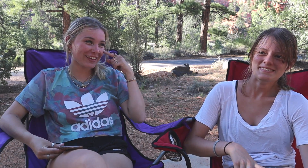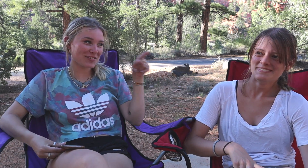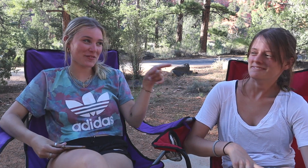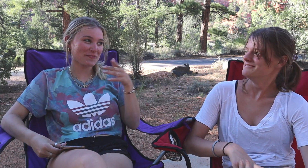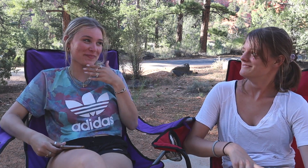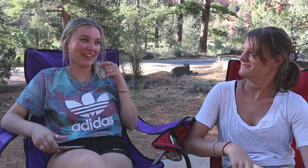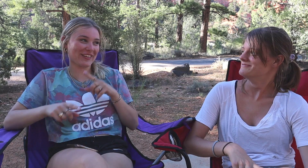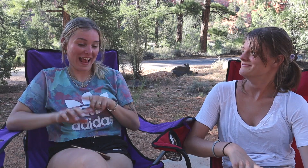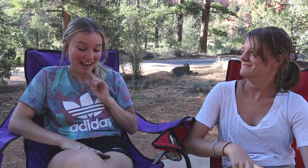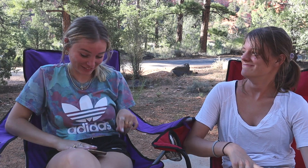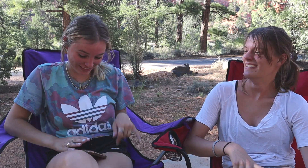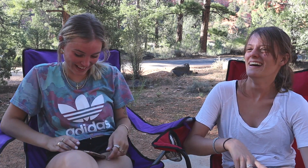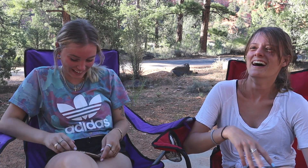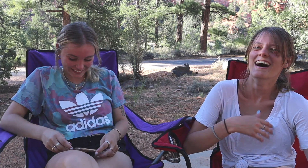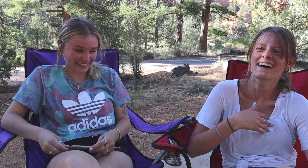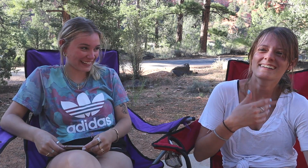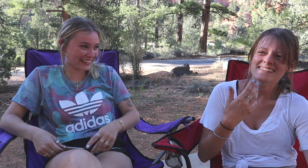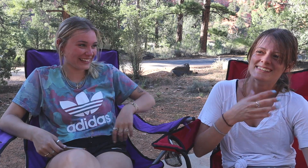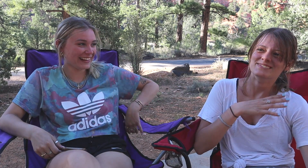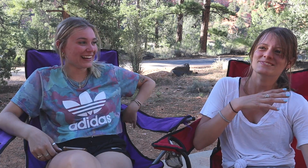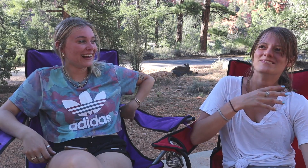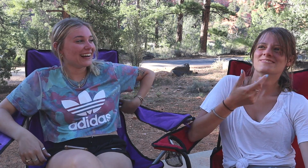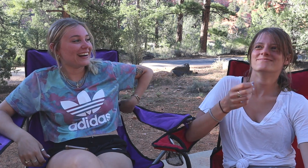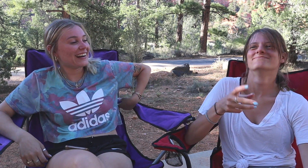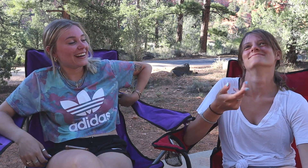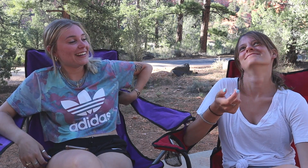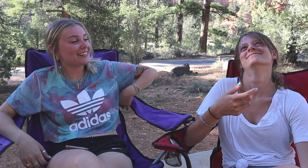C: I think you are a perfect candidate for this question K: fine okay